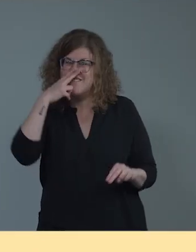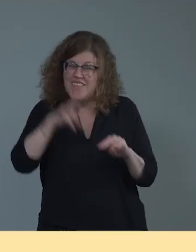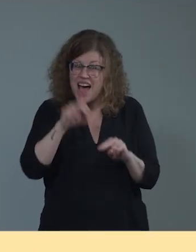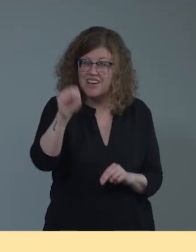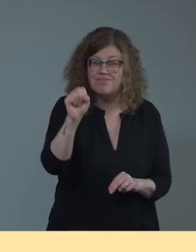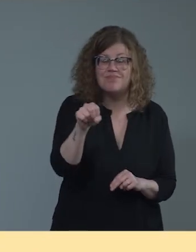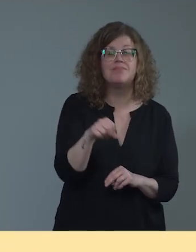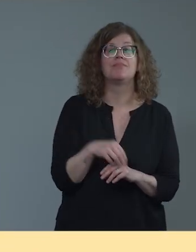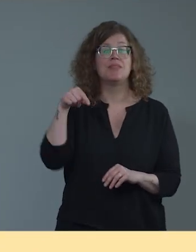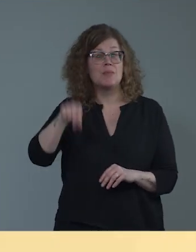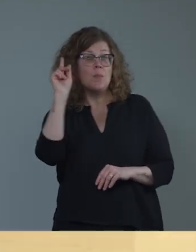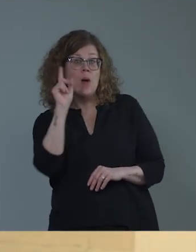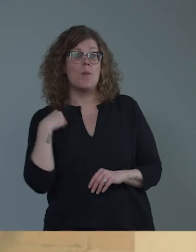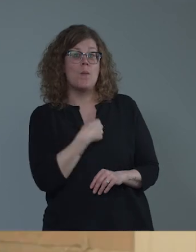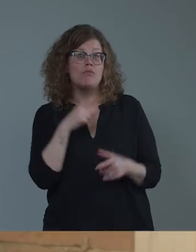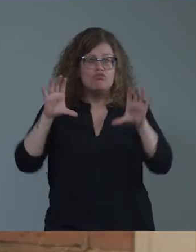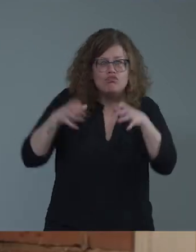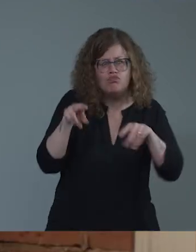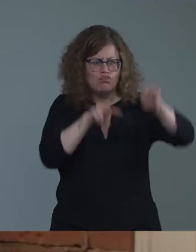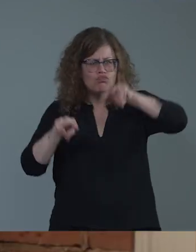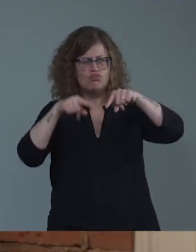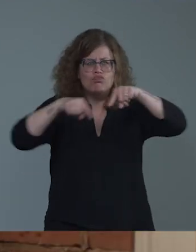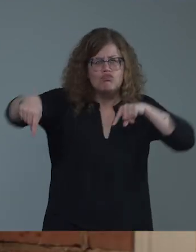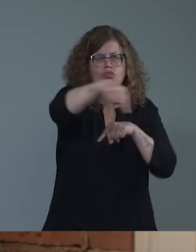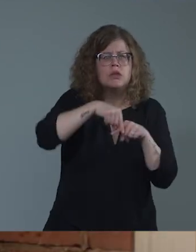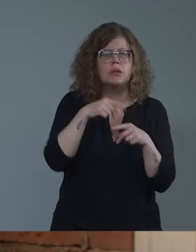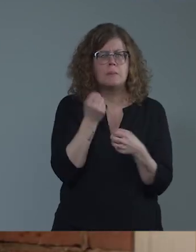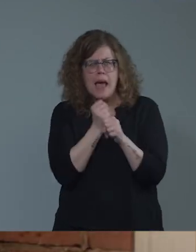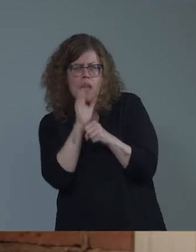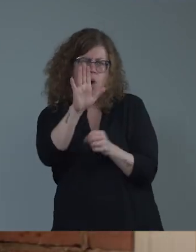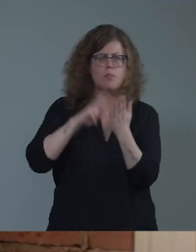This is also really fun. This is where you have all the parameters in place. So you have your project